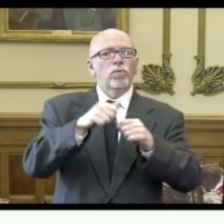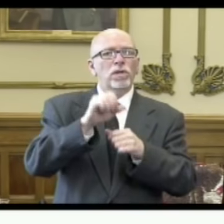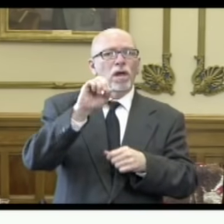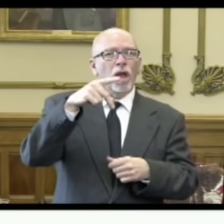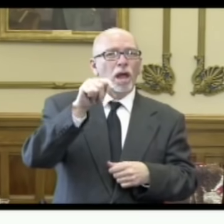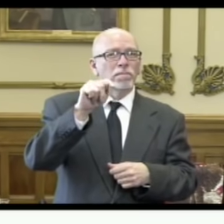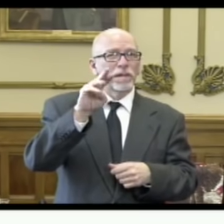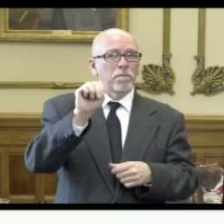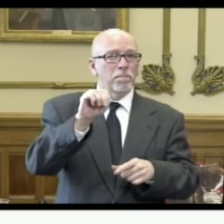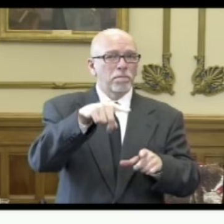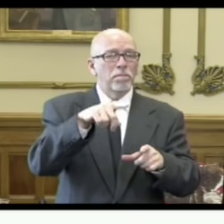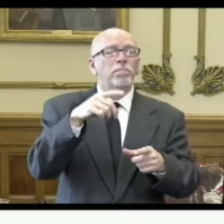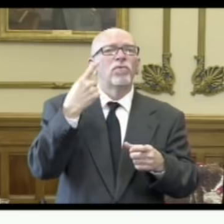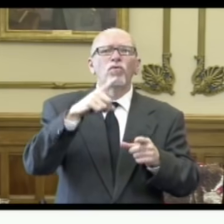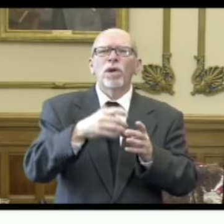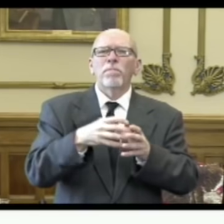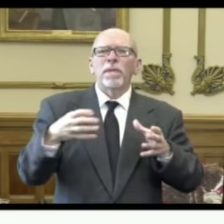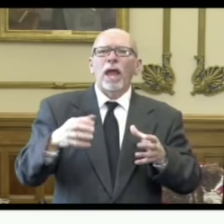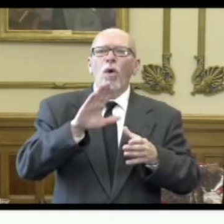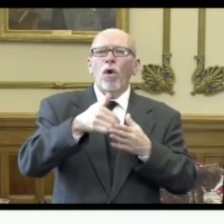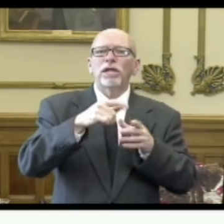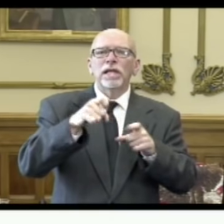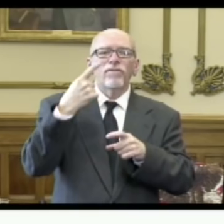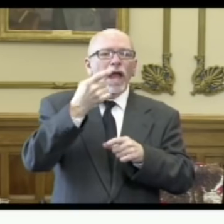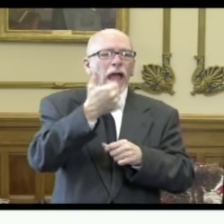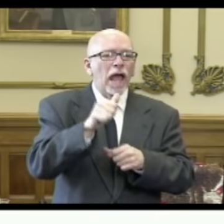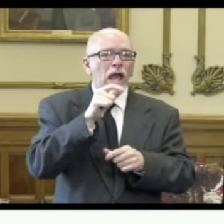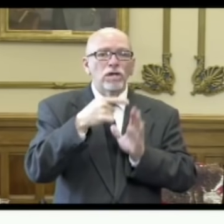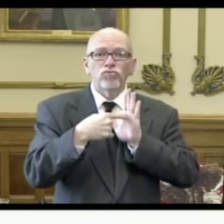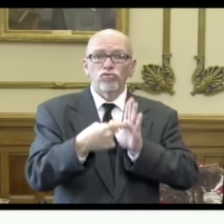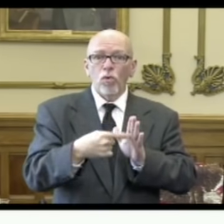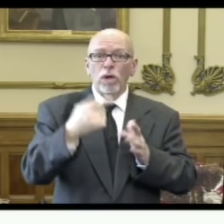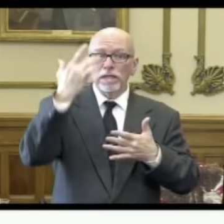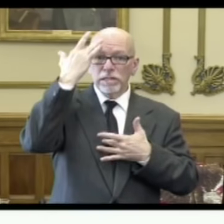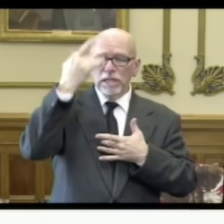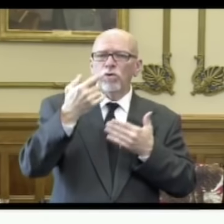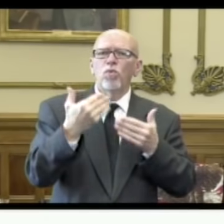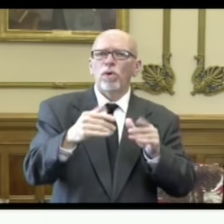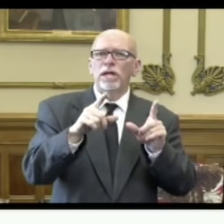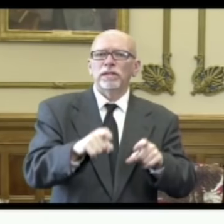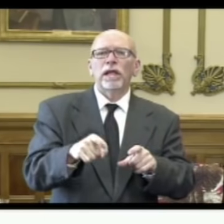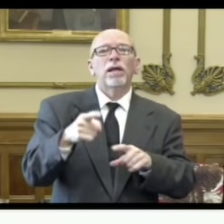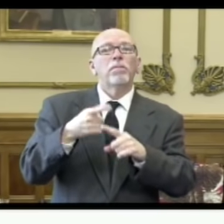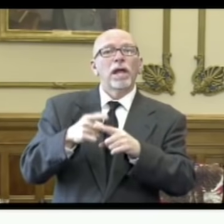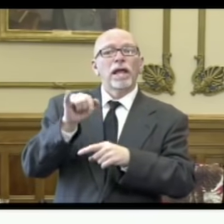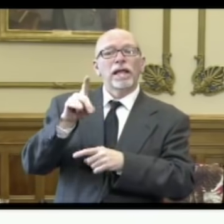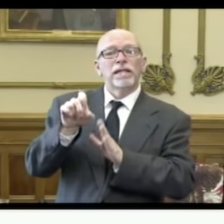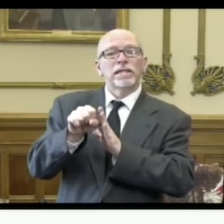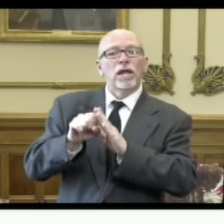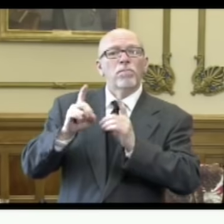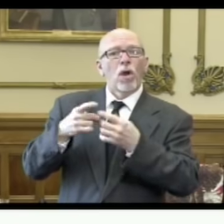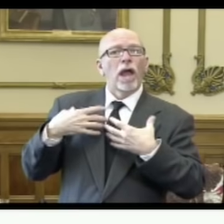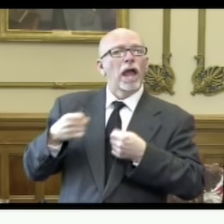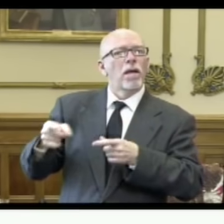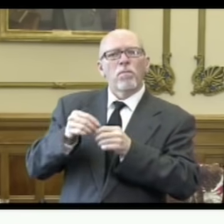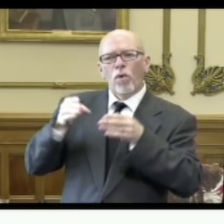HOOSIERS A WEEK WHEN ALL SITES ARE OPEN. THE STATE REACHED AN AGREEMENT WITH OPTUM AS A WAY